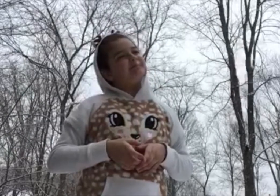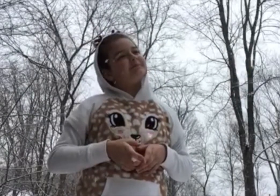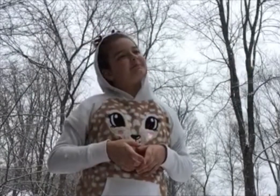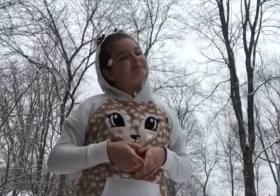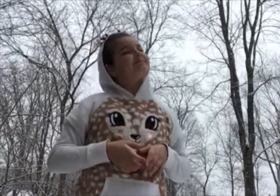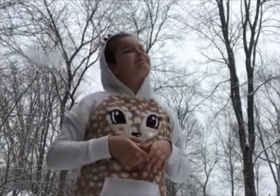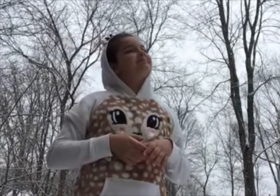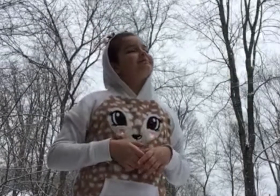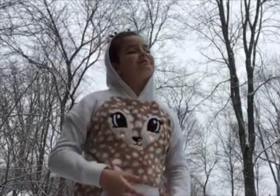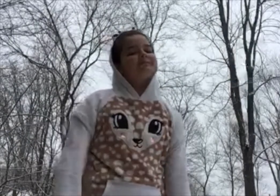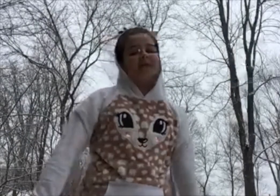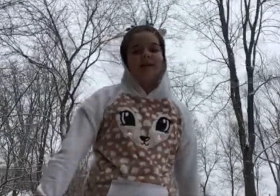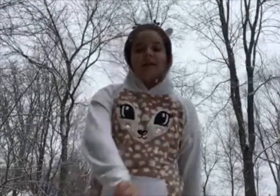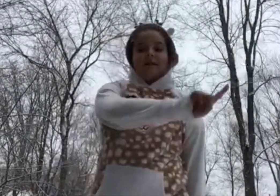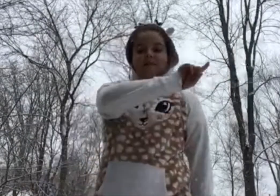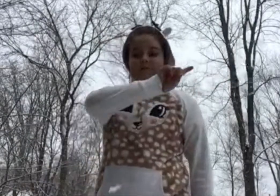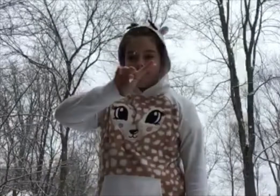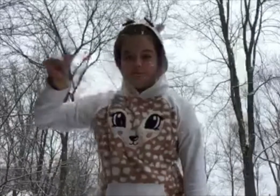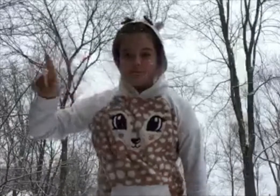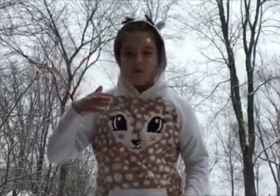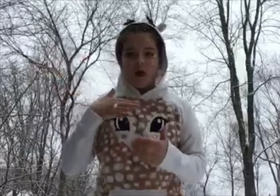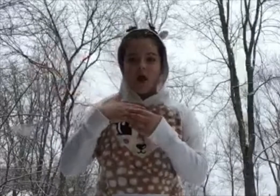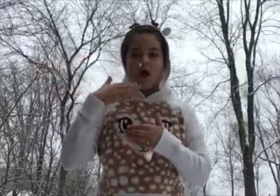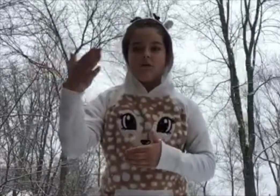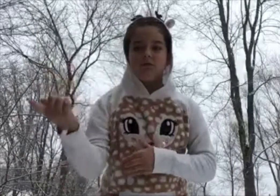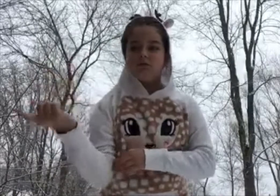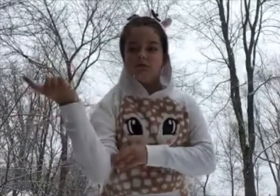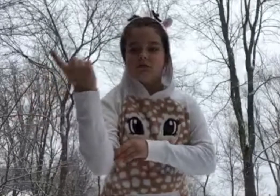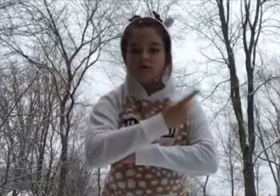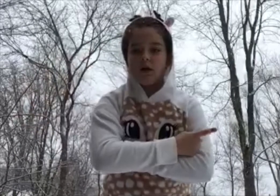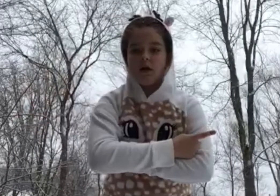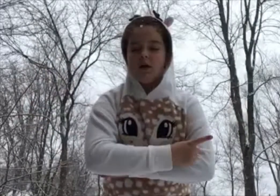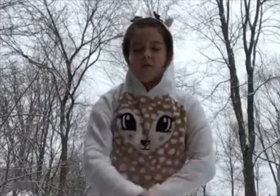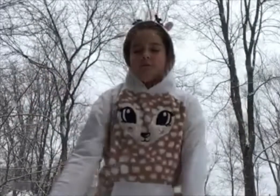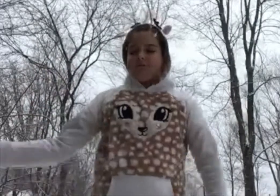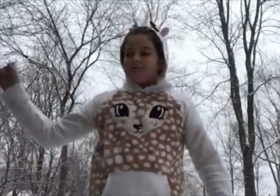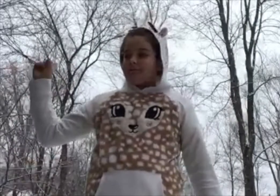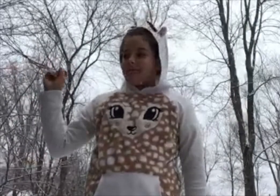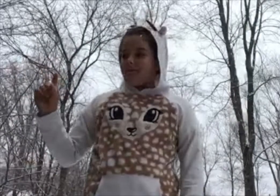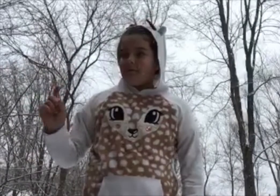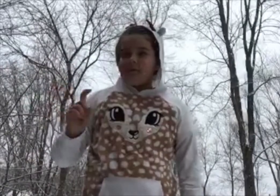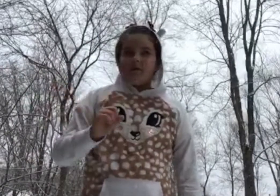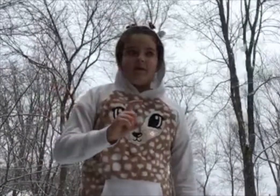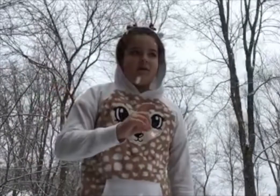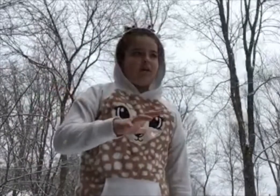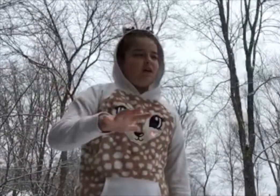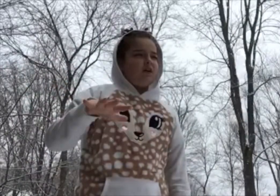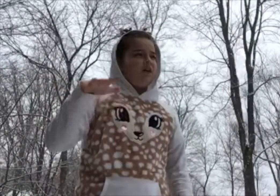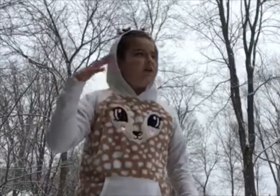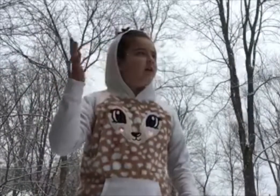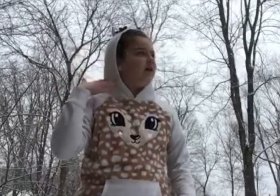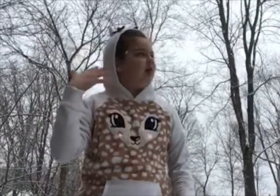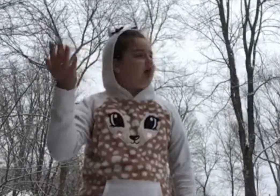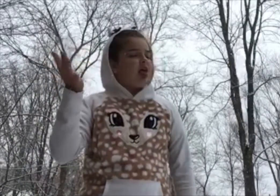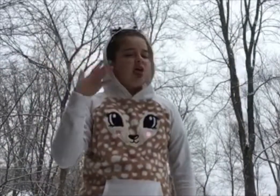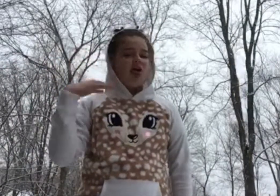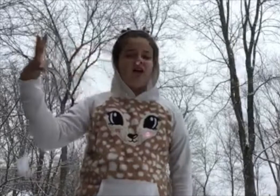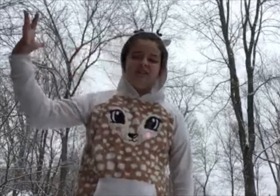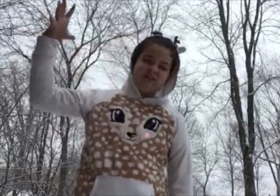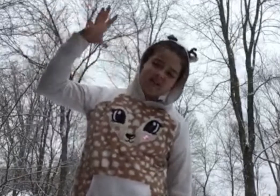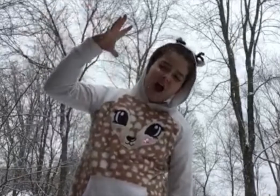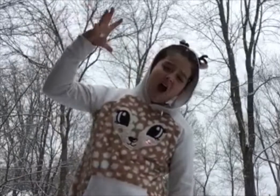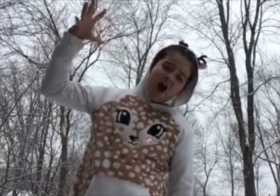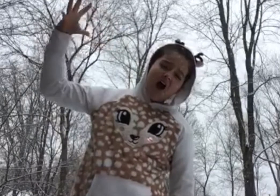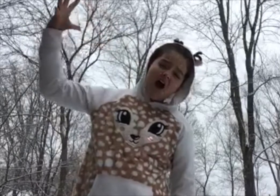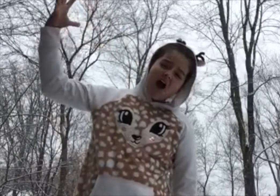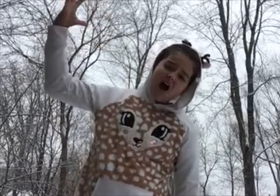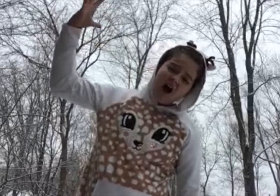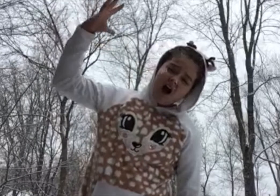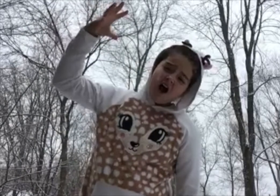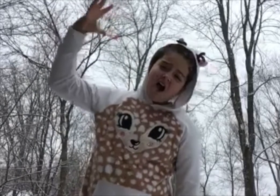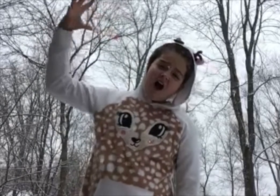there i go back home and the next day when i come back to the snowman it's warm in the sun